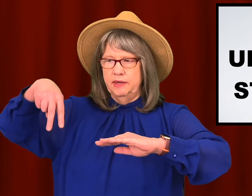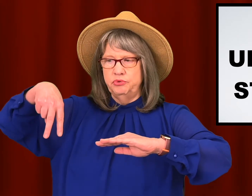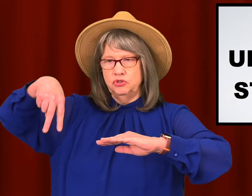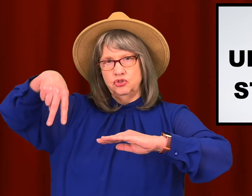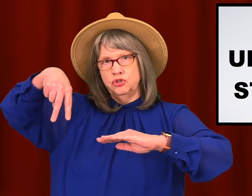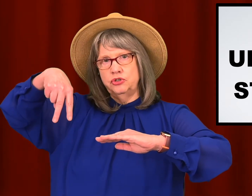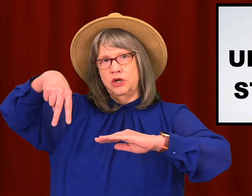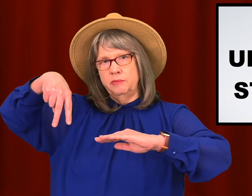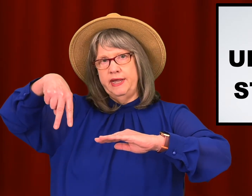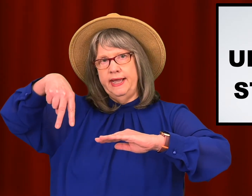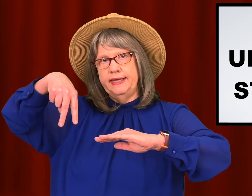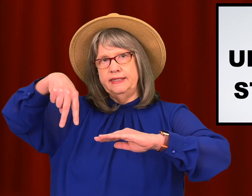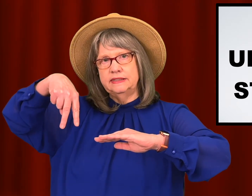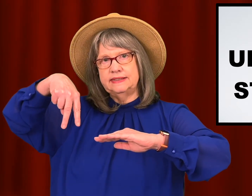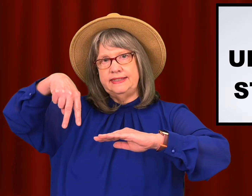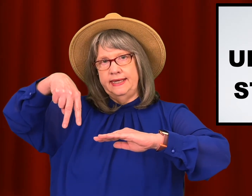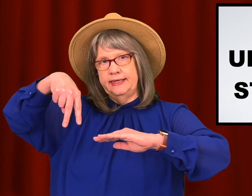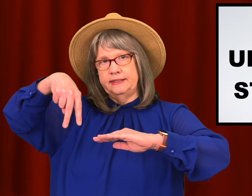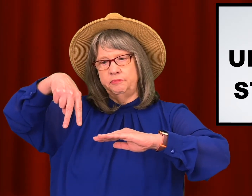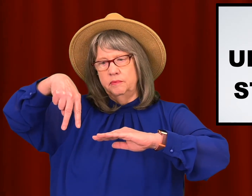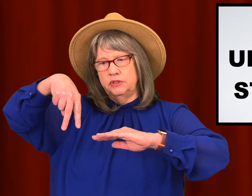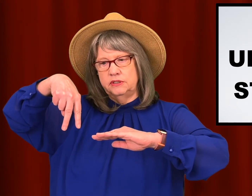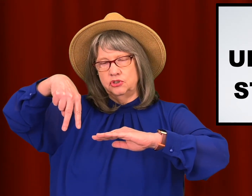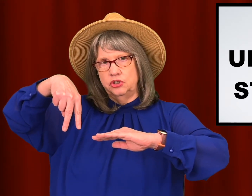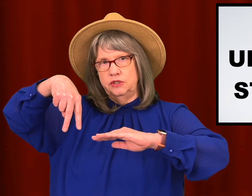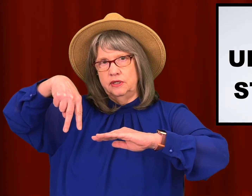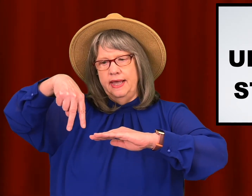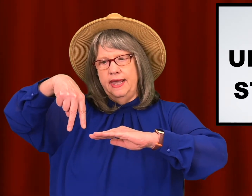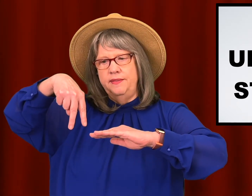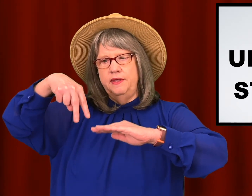put your dominant hand in a stand position and then